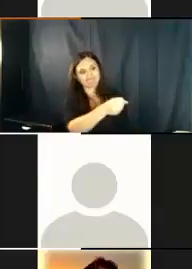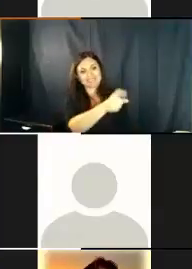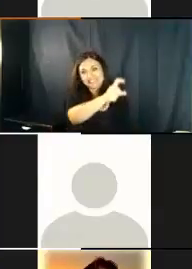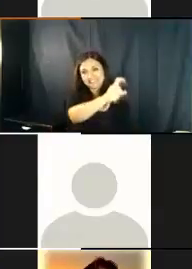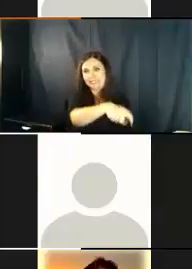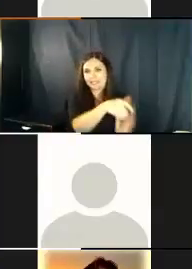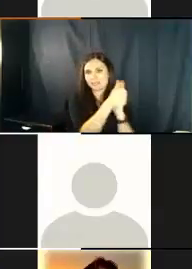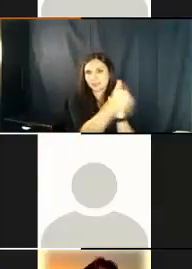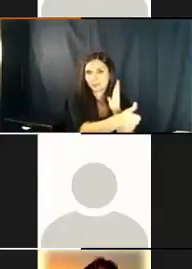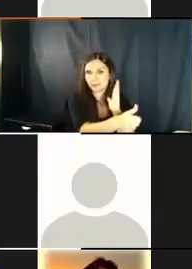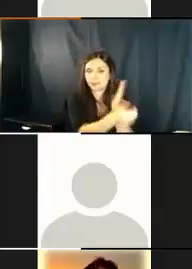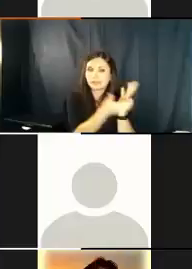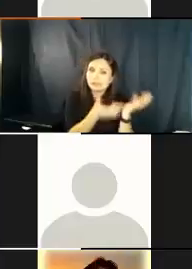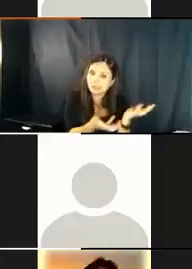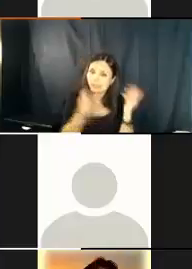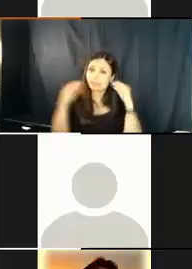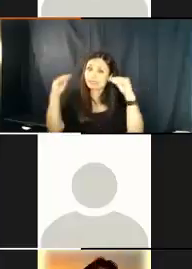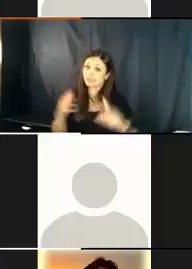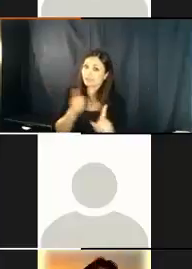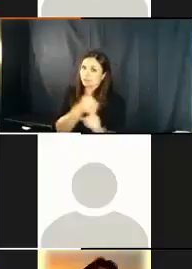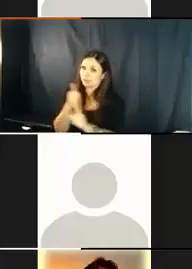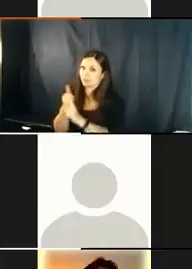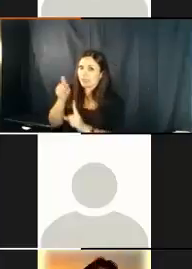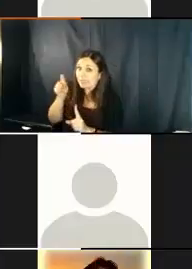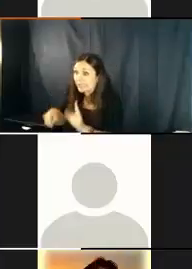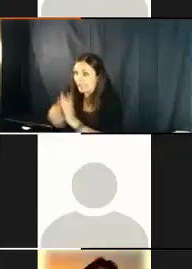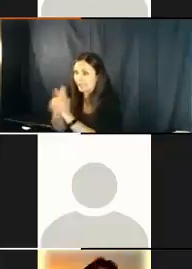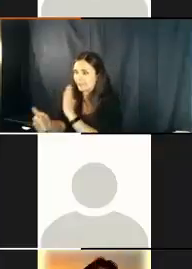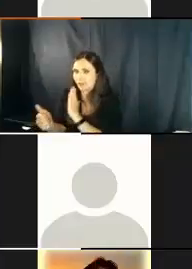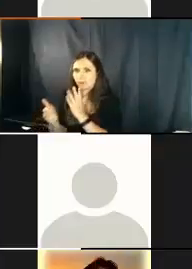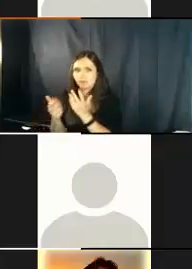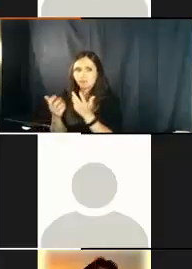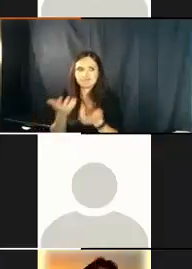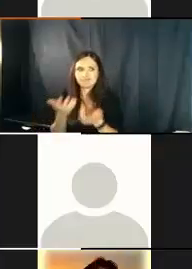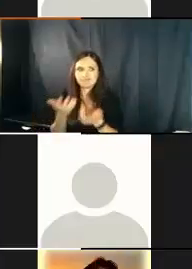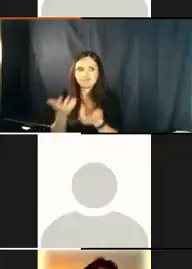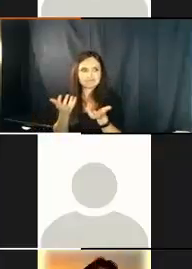and so as teachers need the skill whether it's how to do something to technology wise